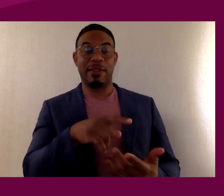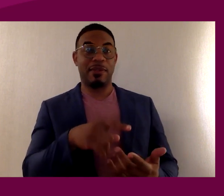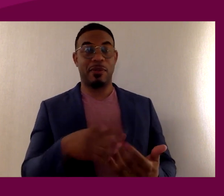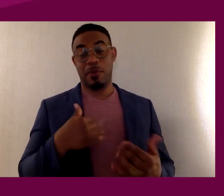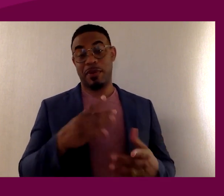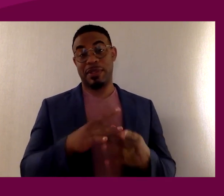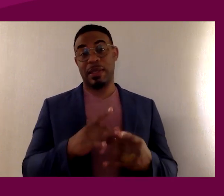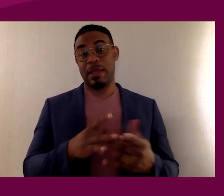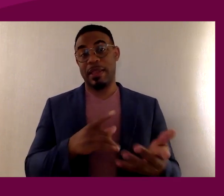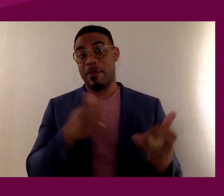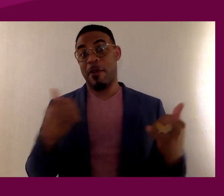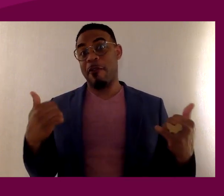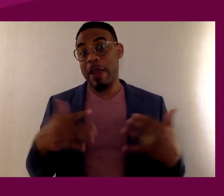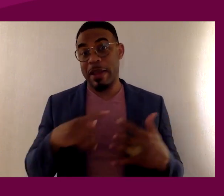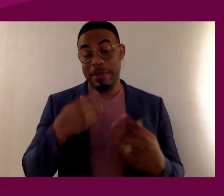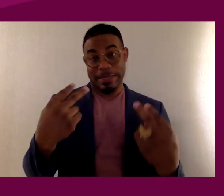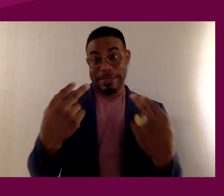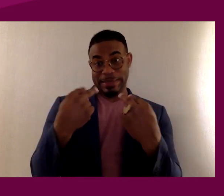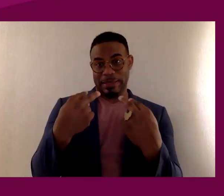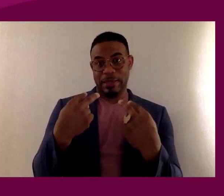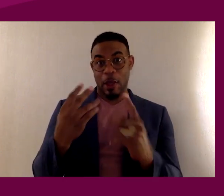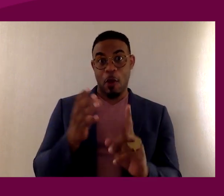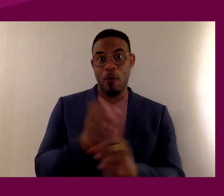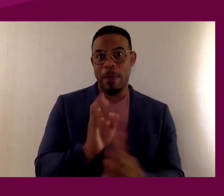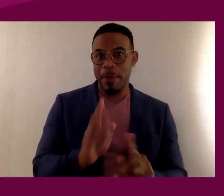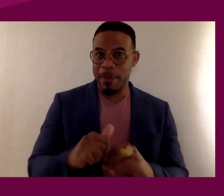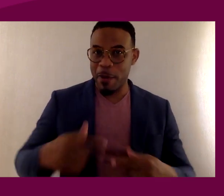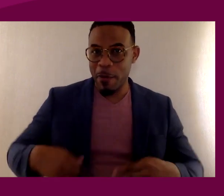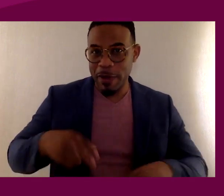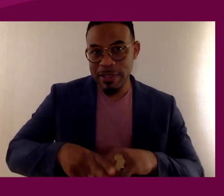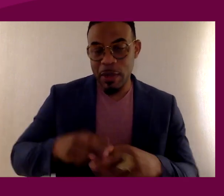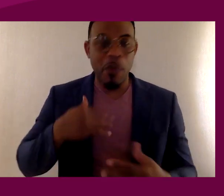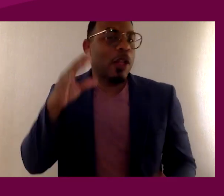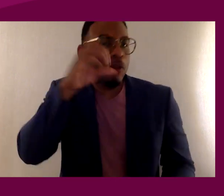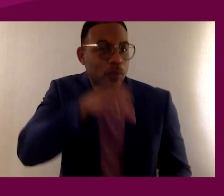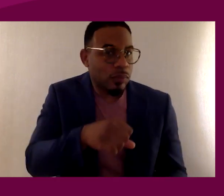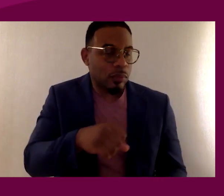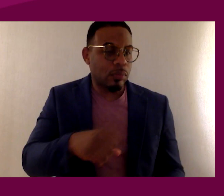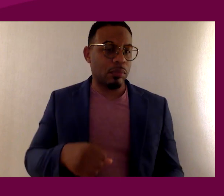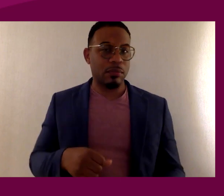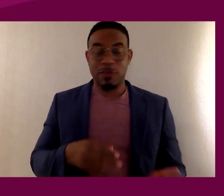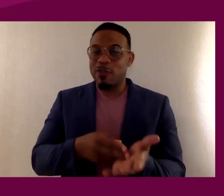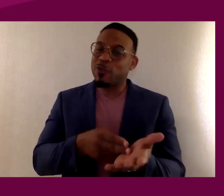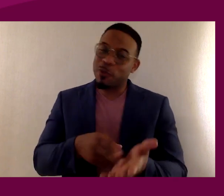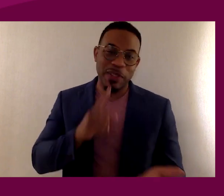the reasons were, we would say they were afraid to be seen arresting people in wheelchairs.